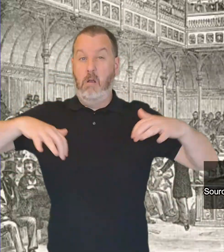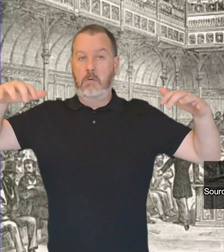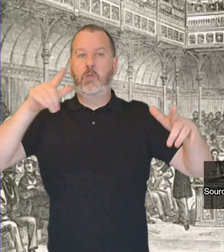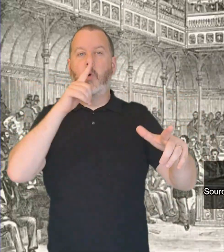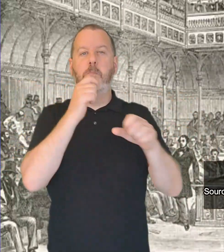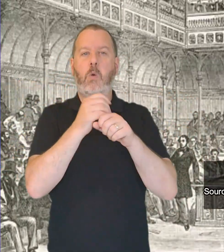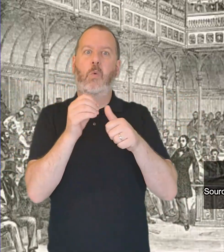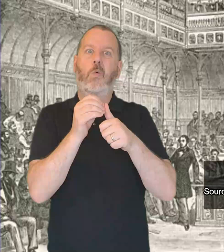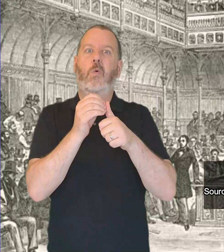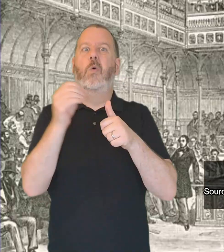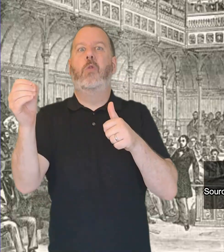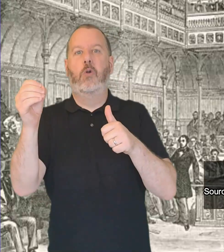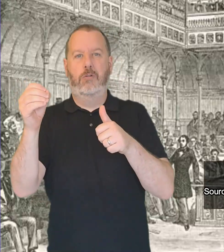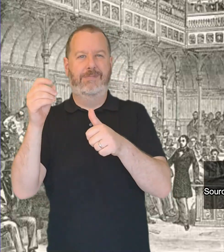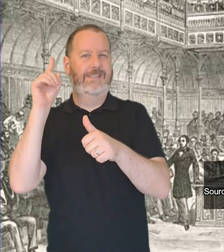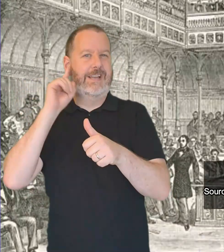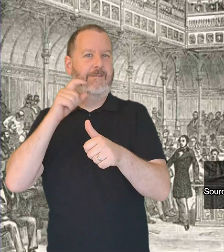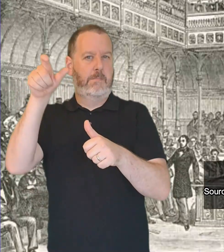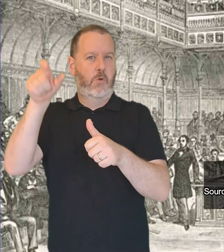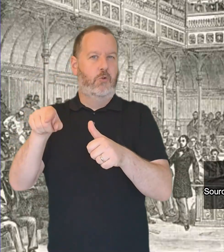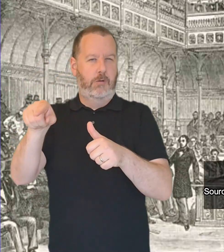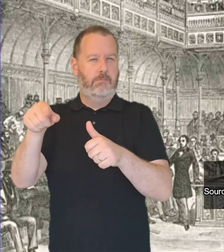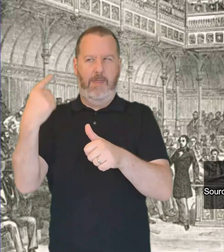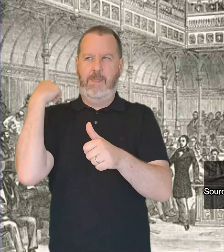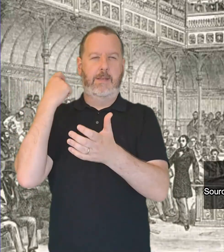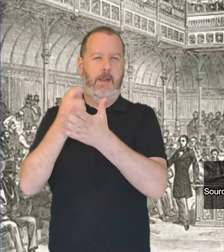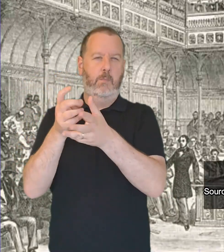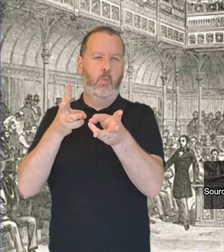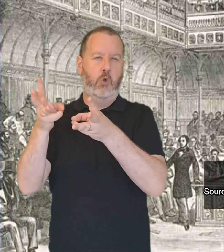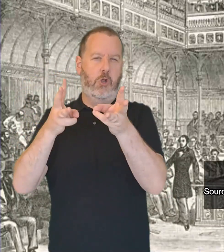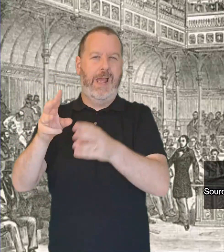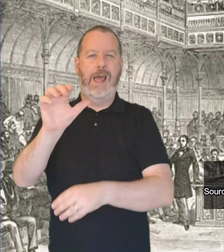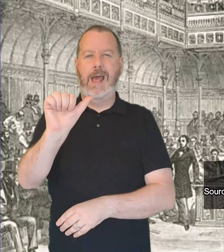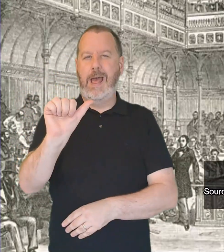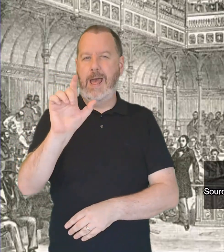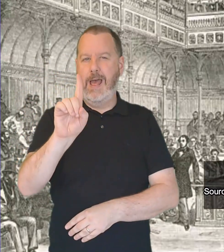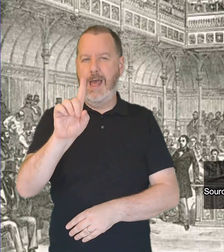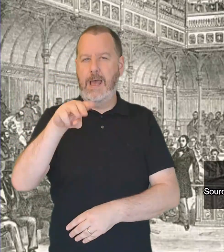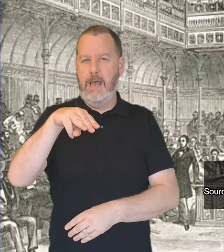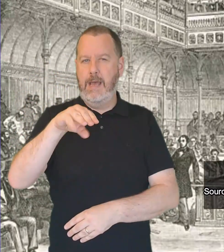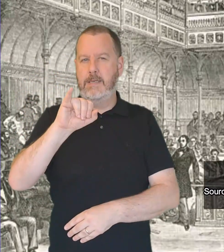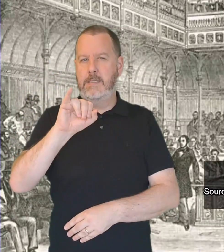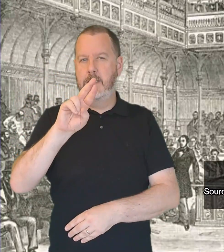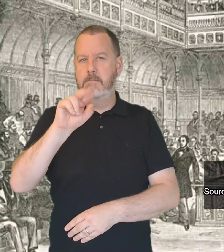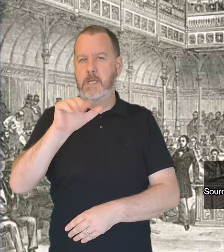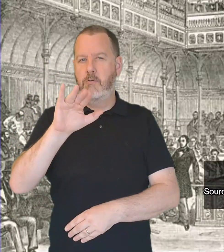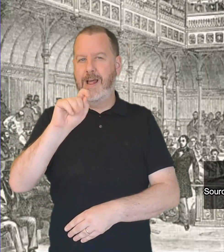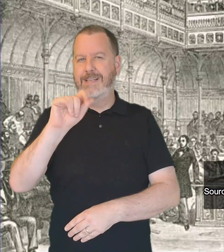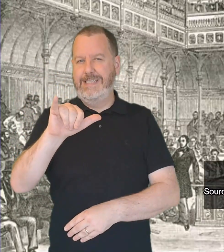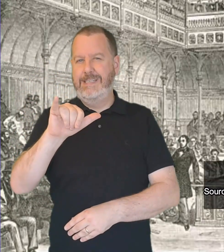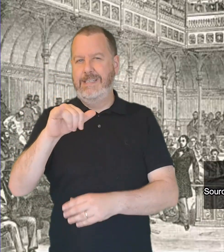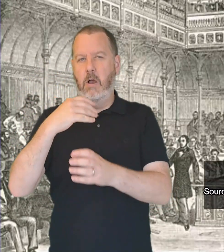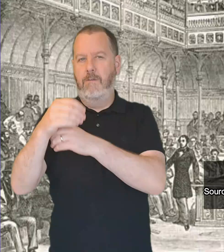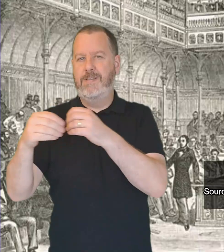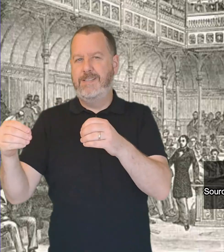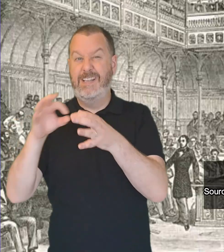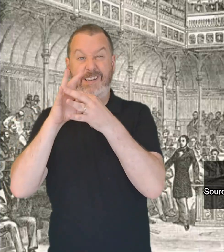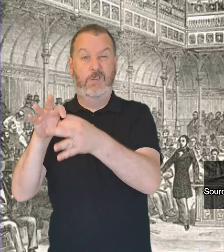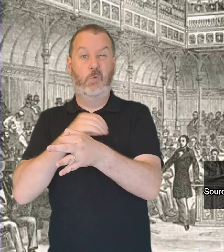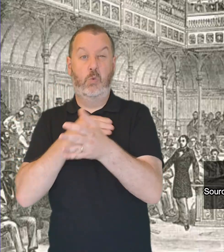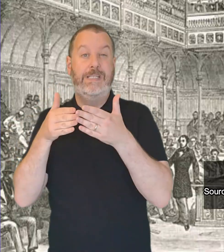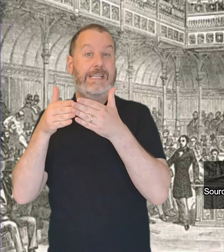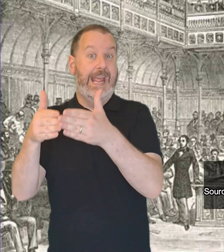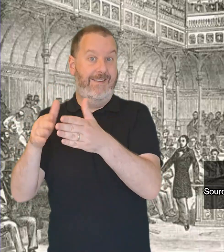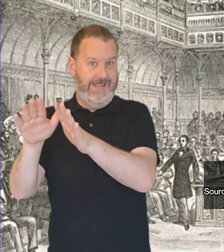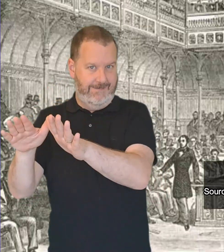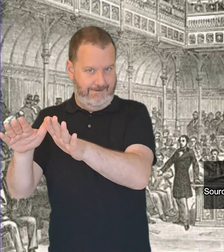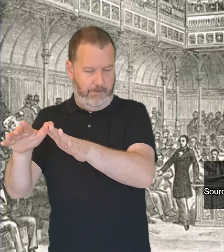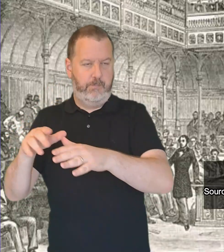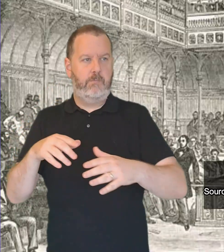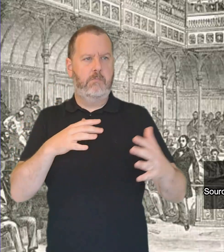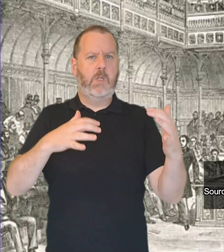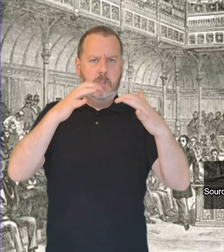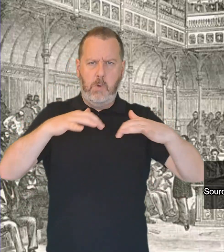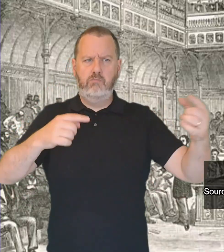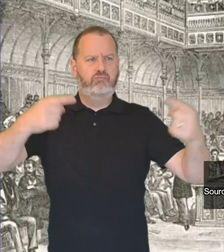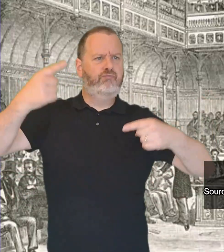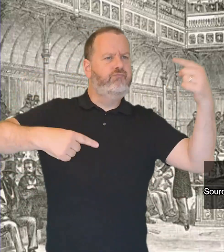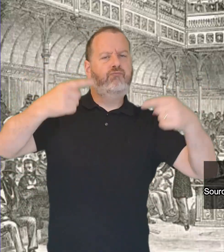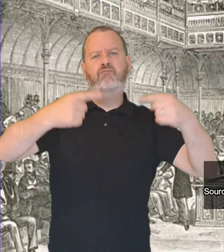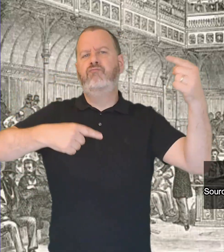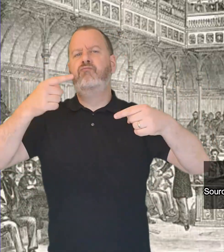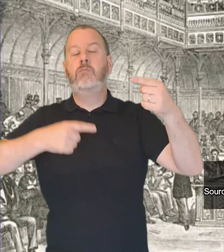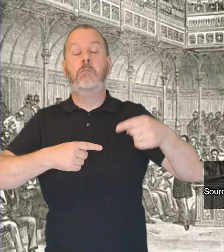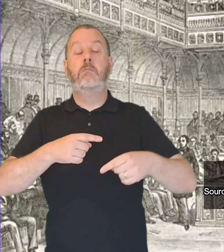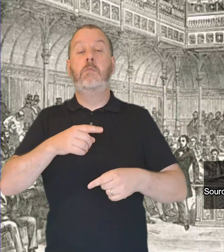about another Deaf clerk, at that time working in the Admiralty office in London.